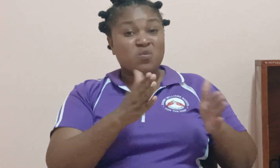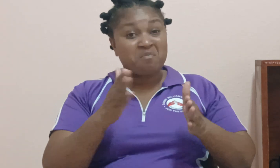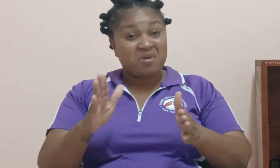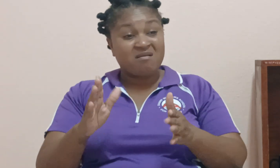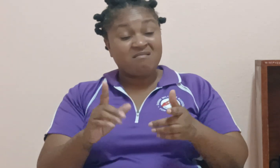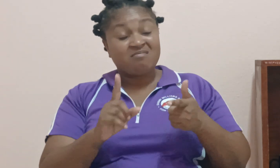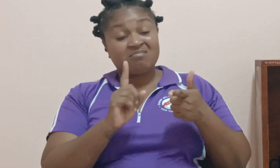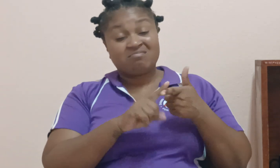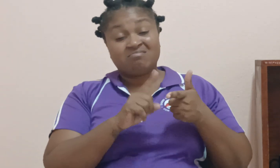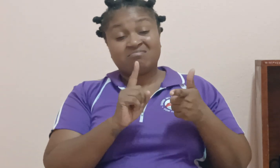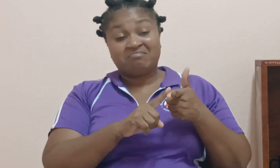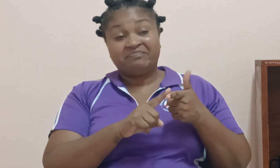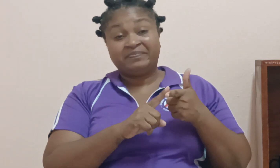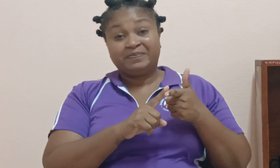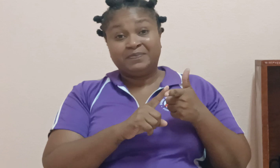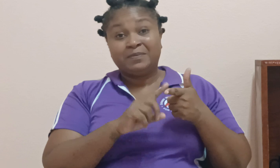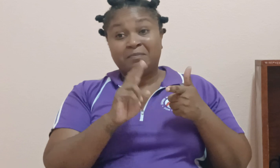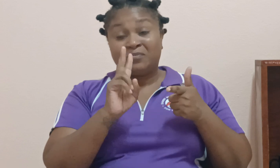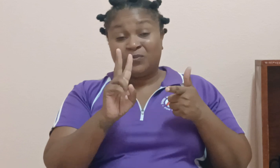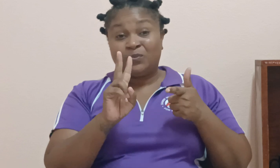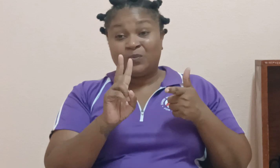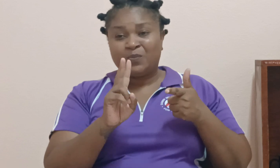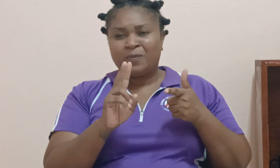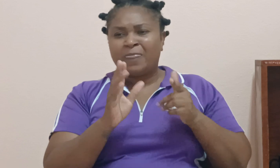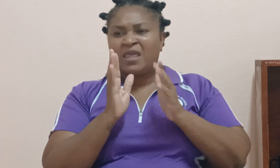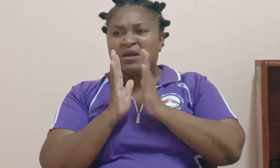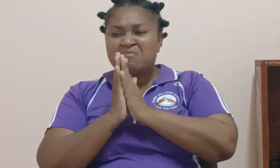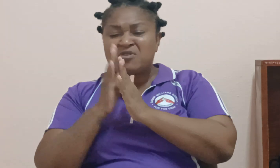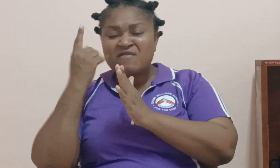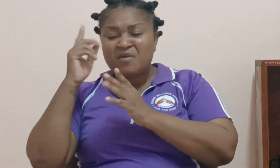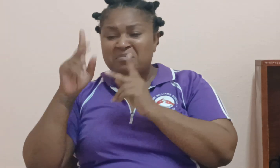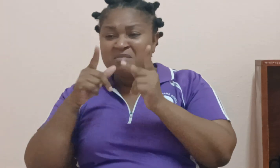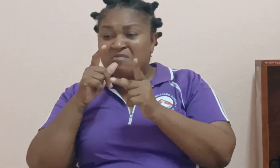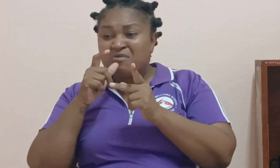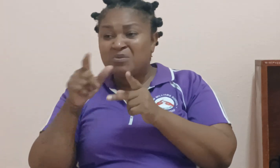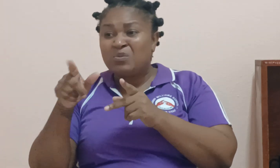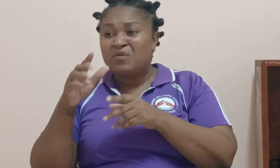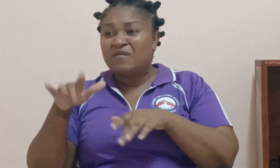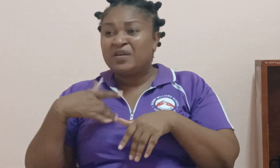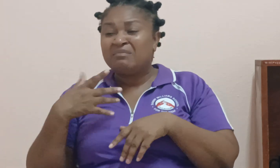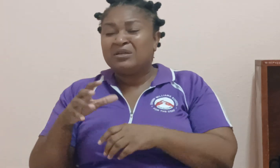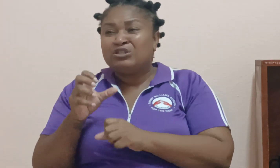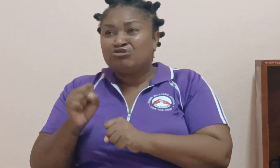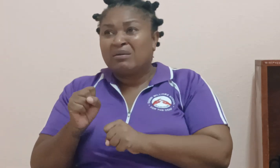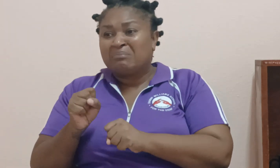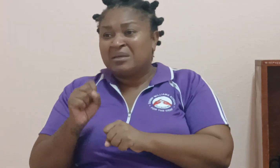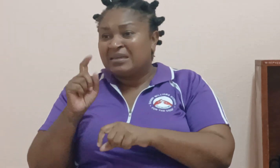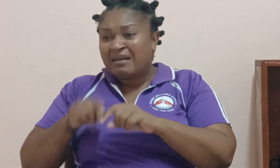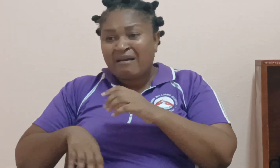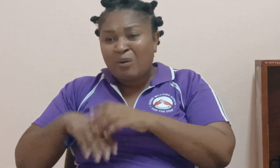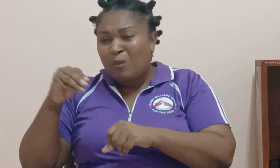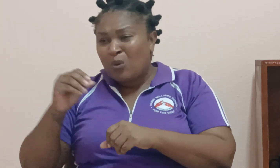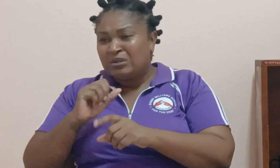2. Persons who are feeling trapped in situations that are difficult with